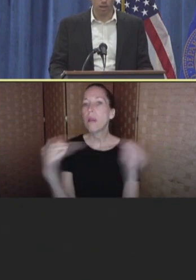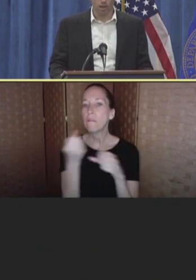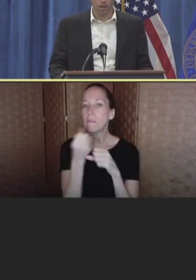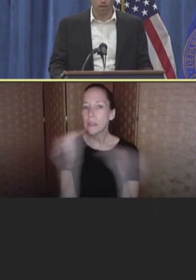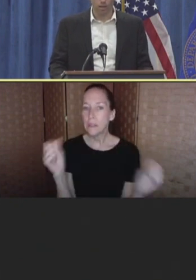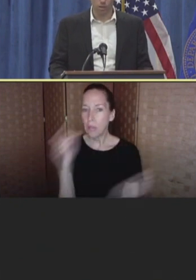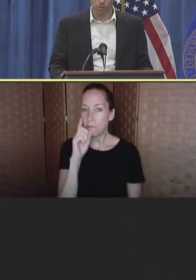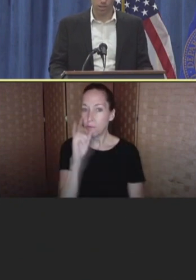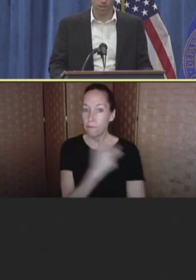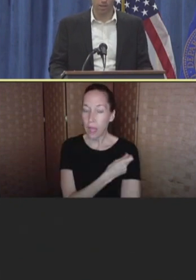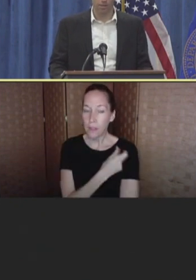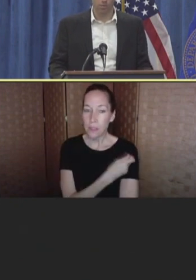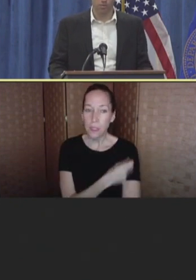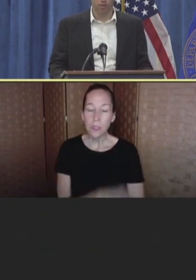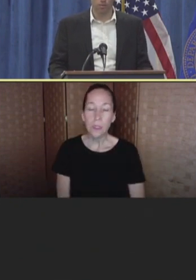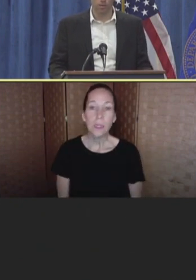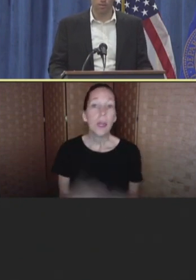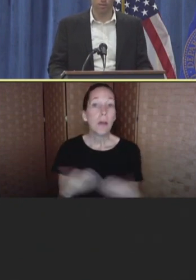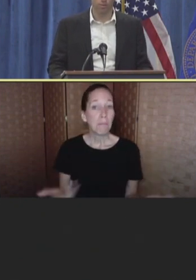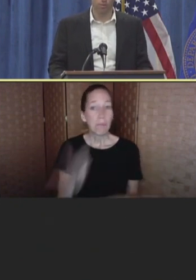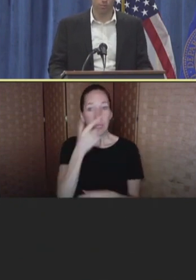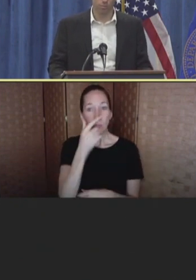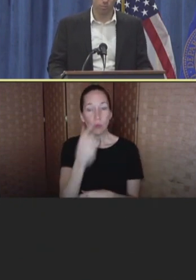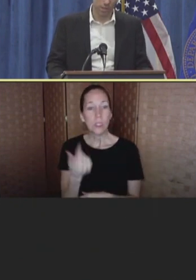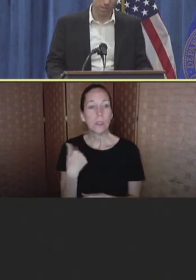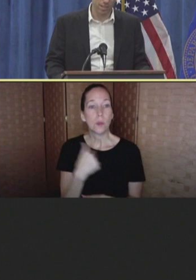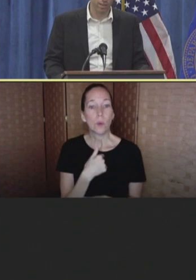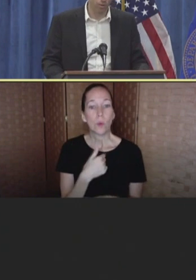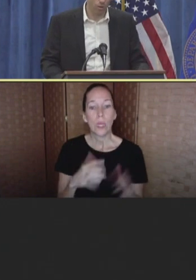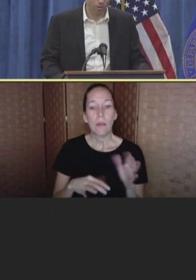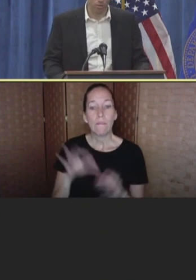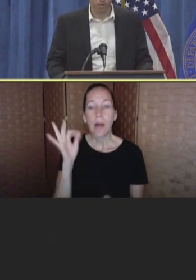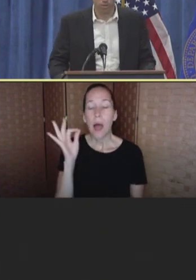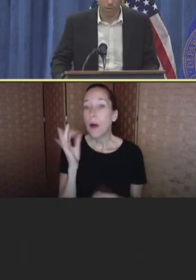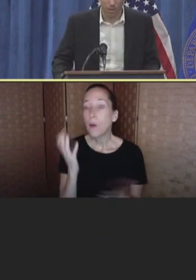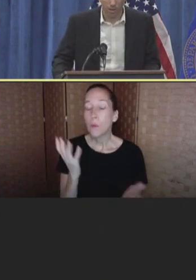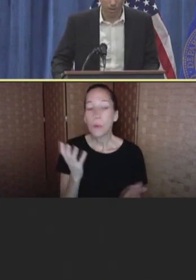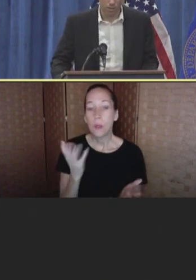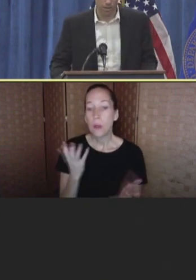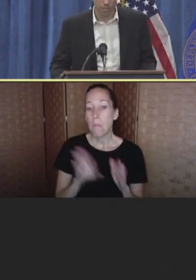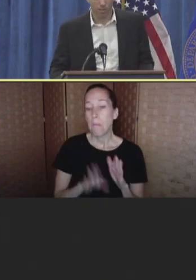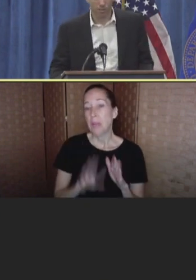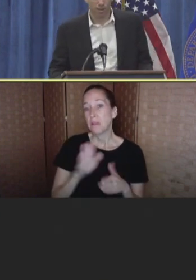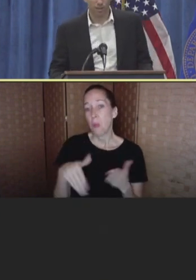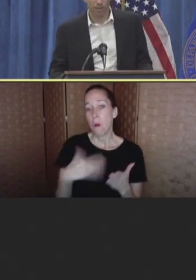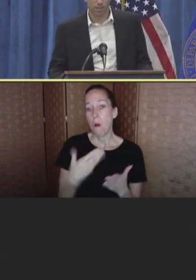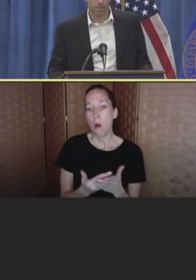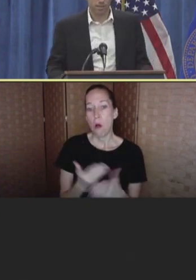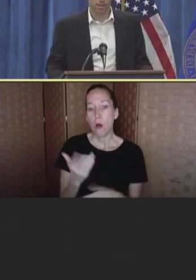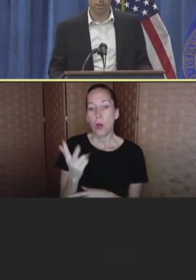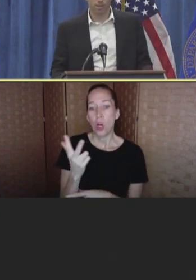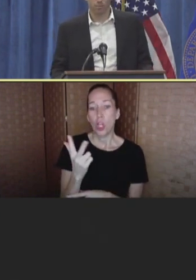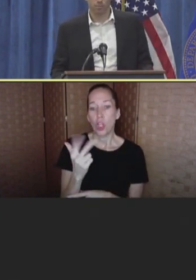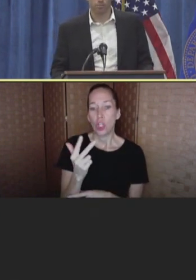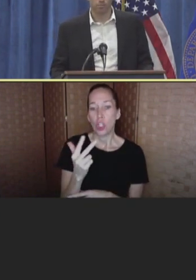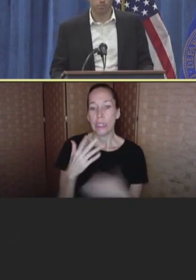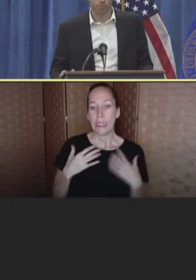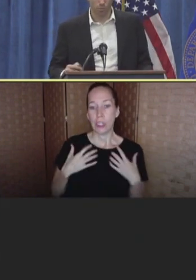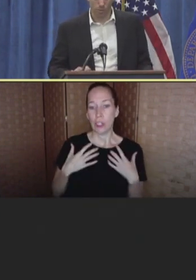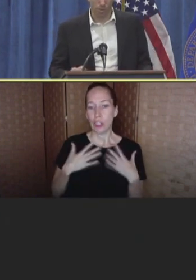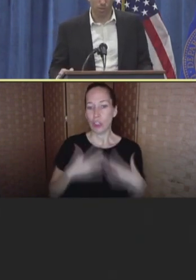Interestingly, we found that basically all 13 chest bit vitals -- and I didn't mention